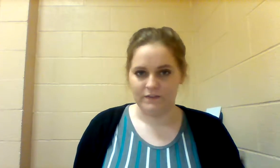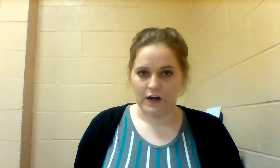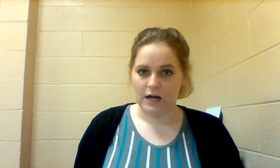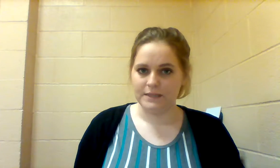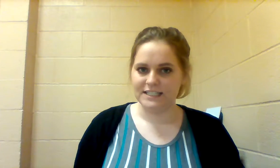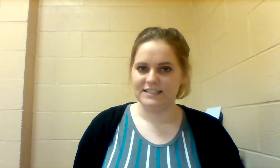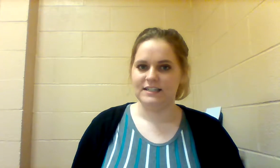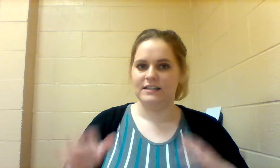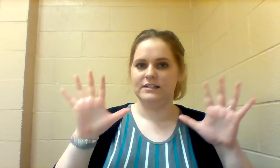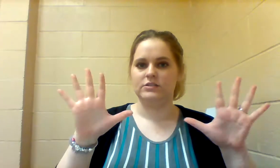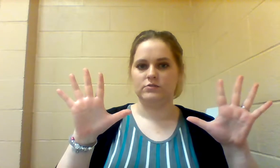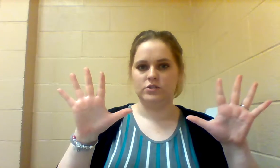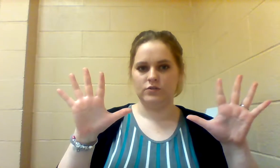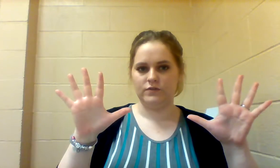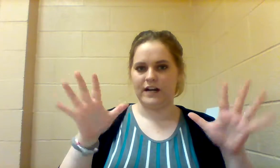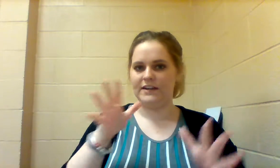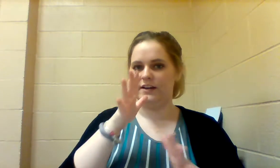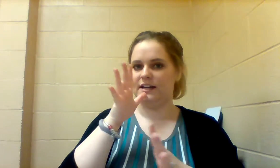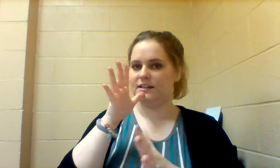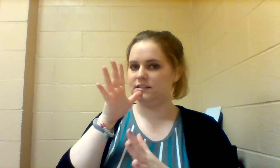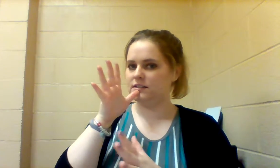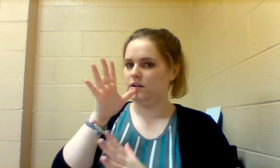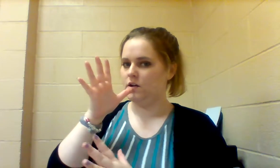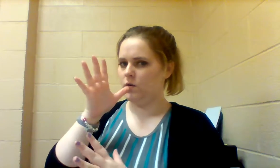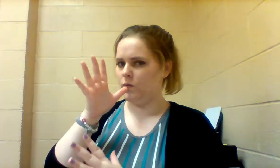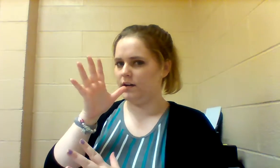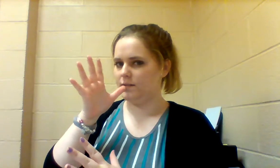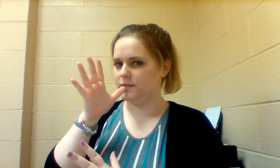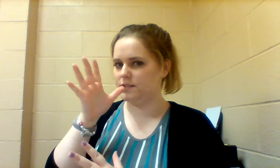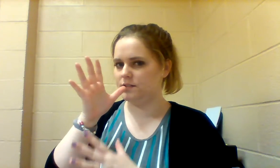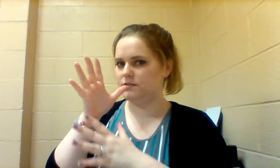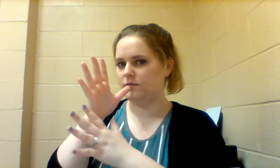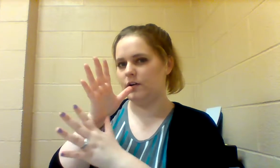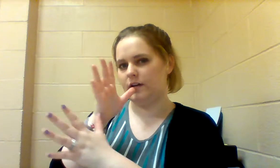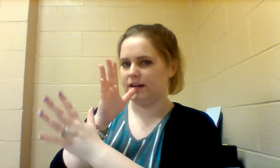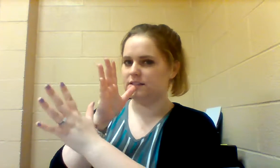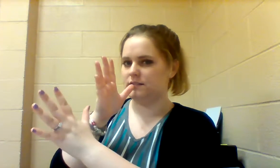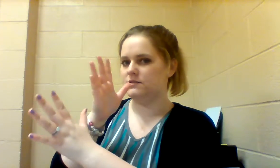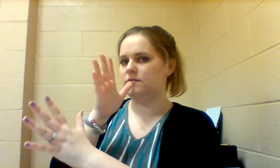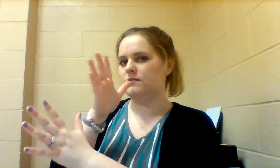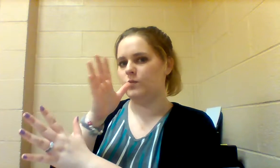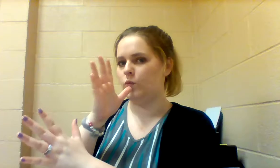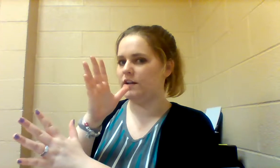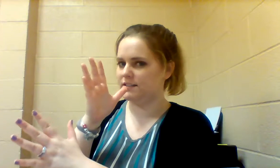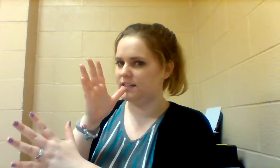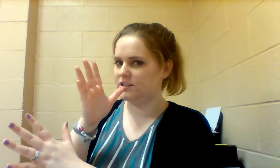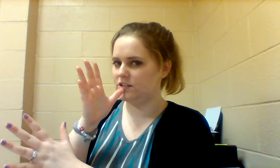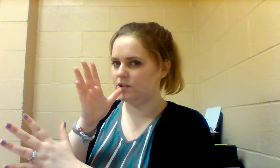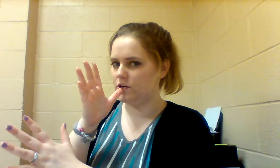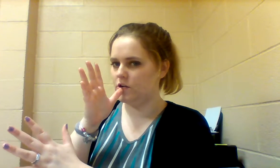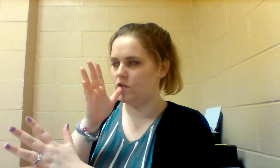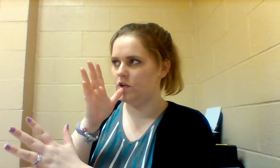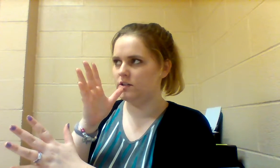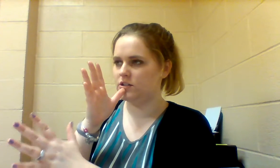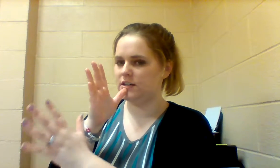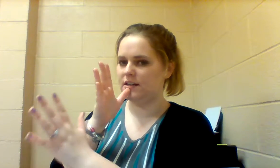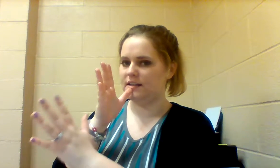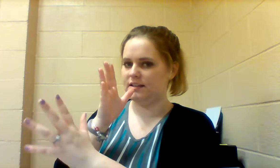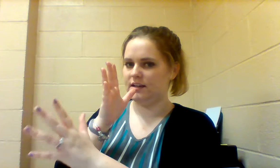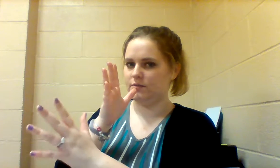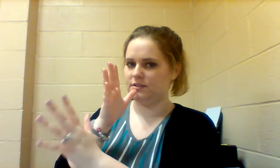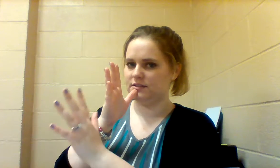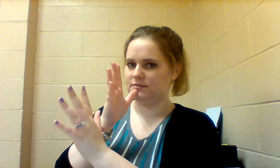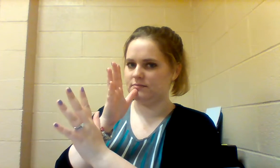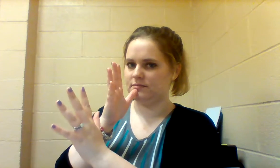VOMIT so two 5 hands one comes- I guess one is touching your chin and the other one is